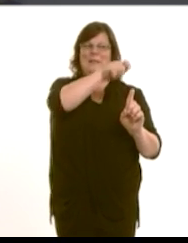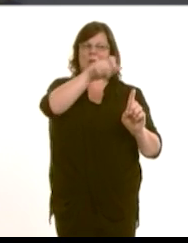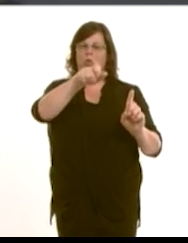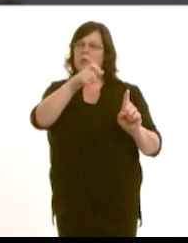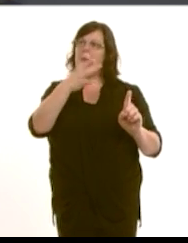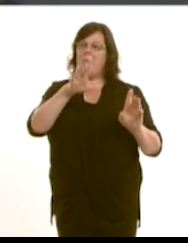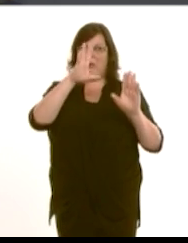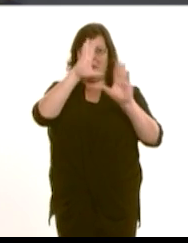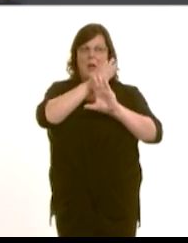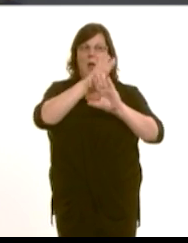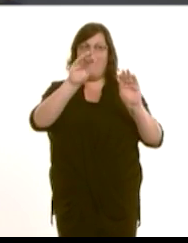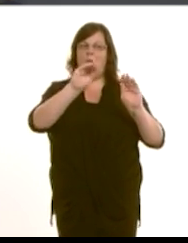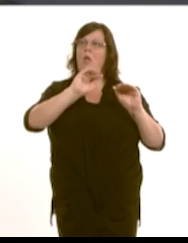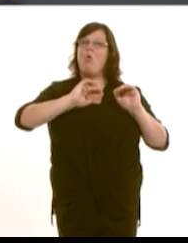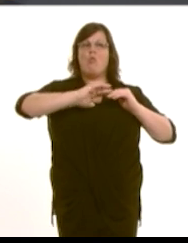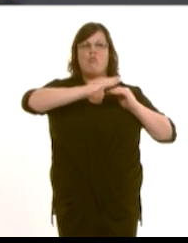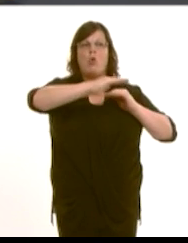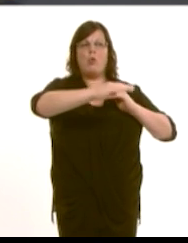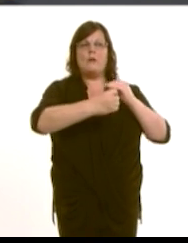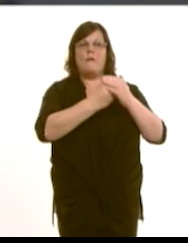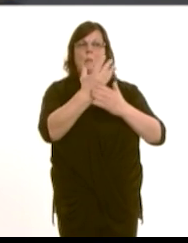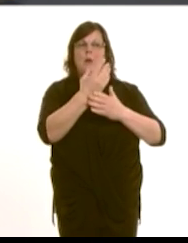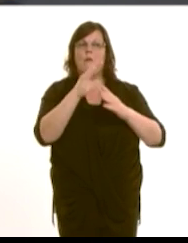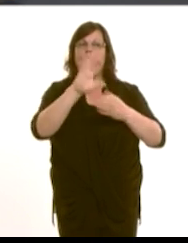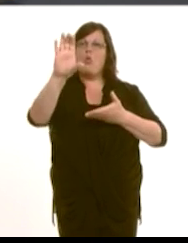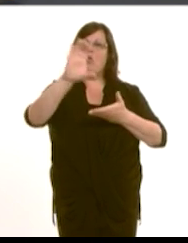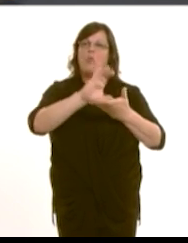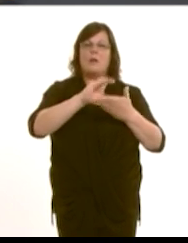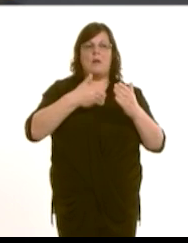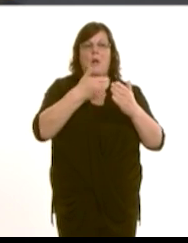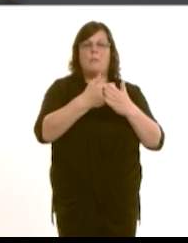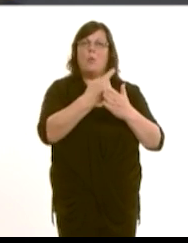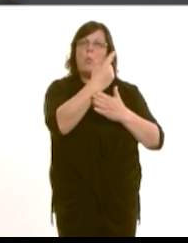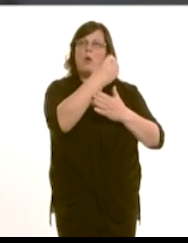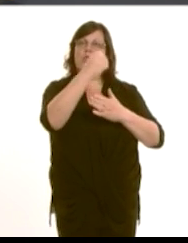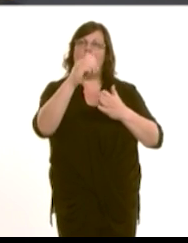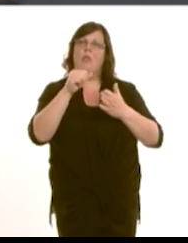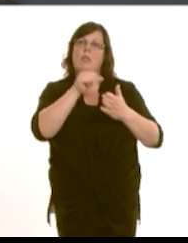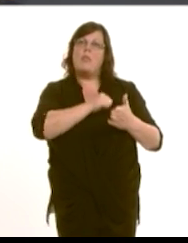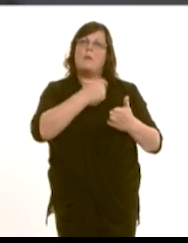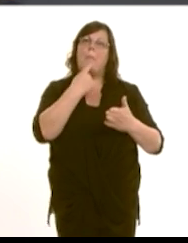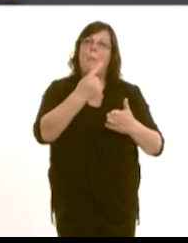as part of rural development of grants of up to £100,000 for individual regeneration schemes.